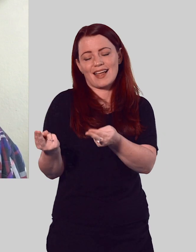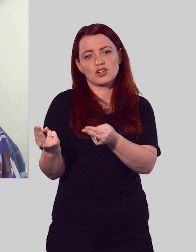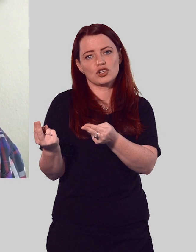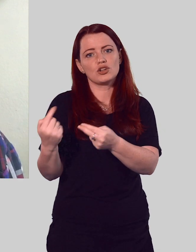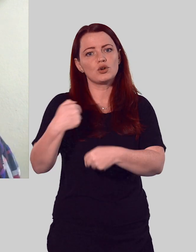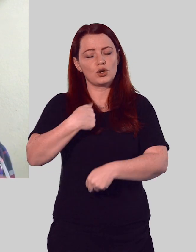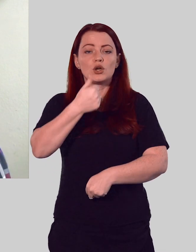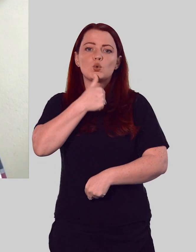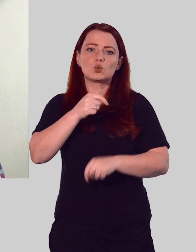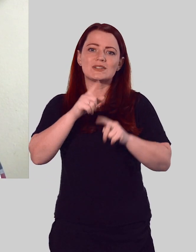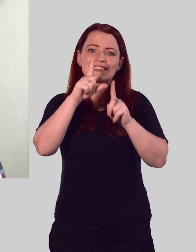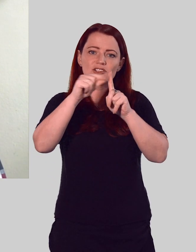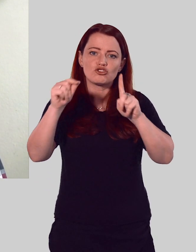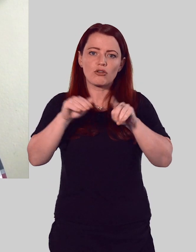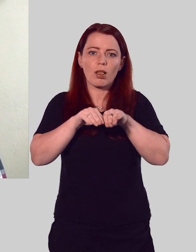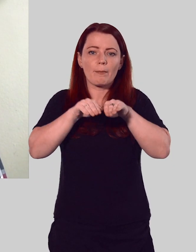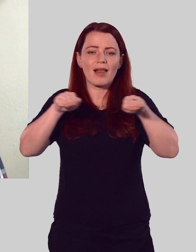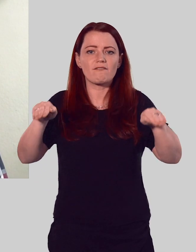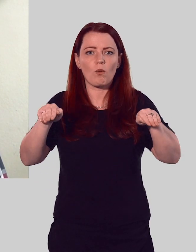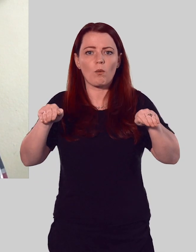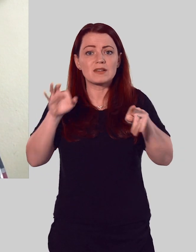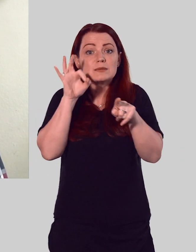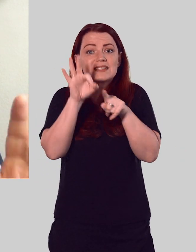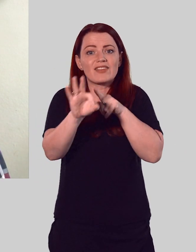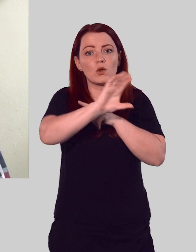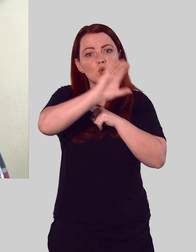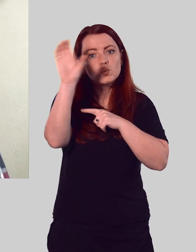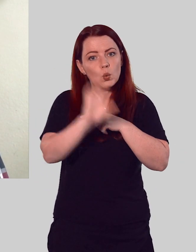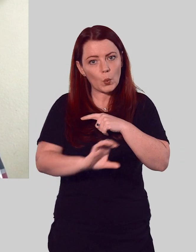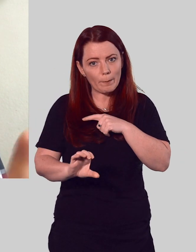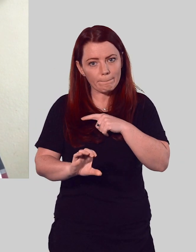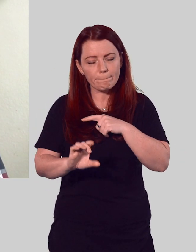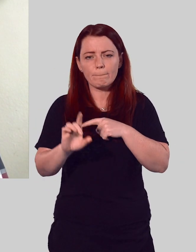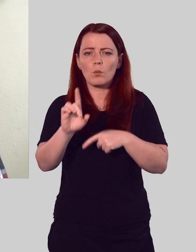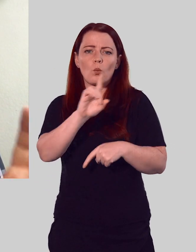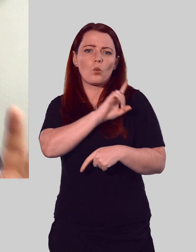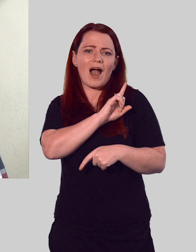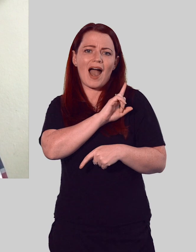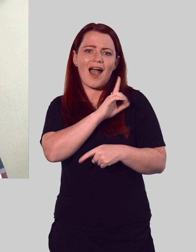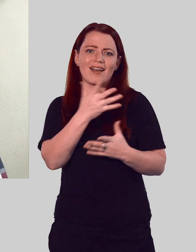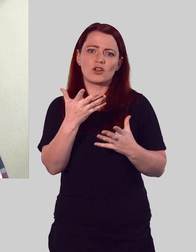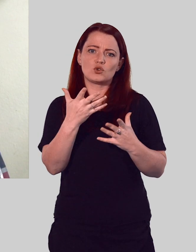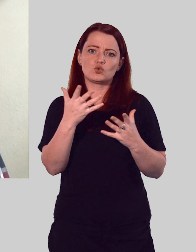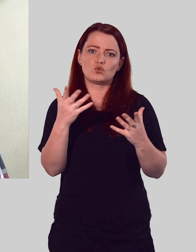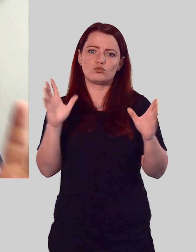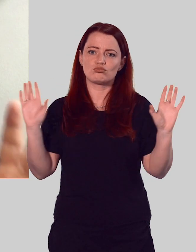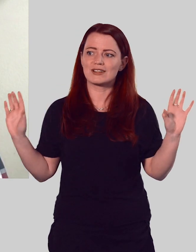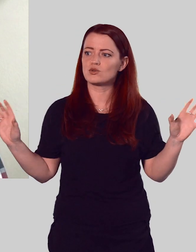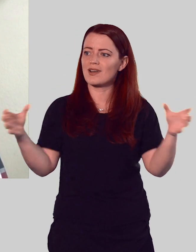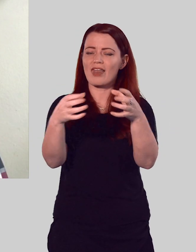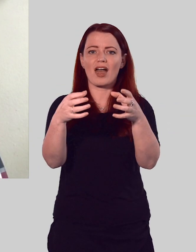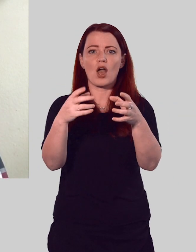platforms, especially Zoom to be able to bring together in play two audiences who are geographically